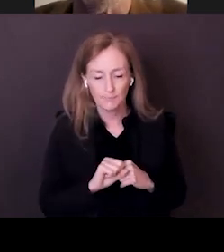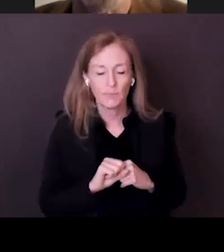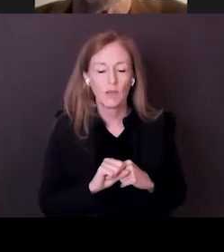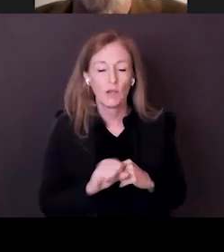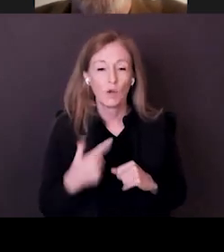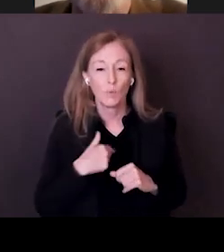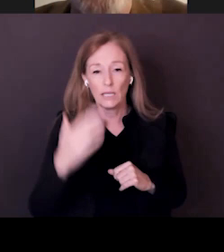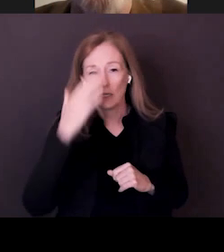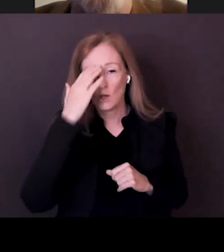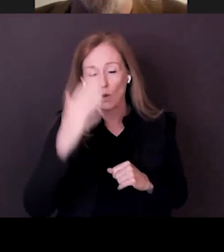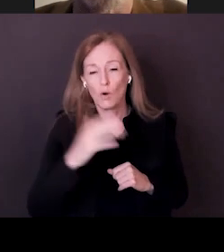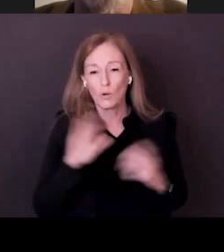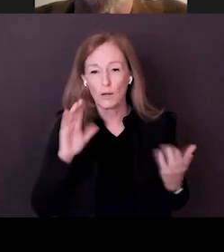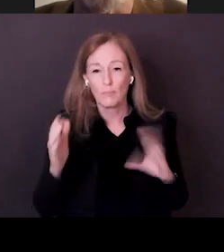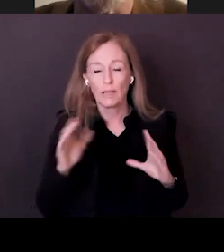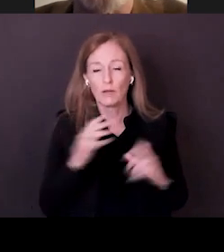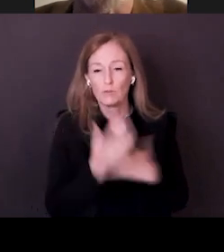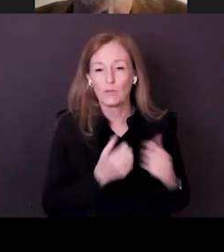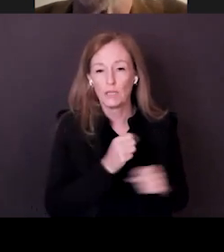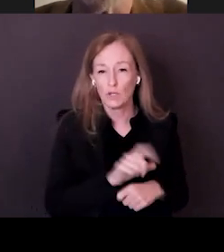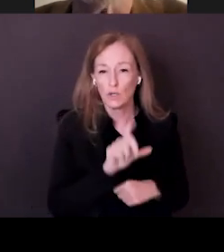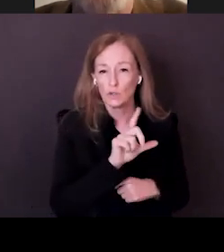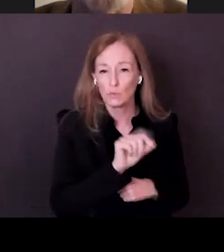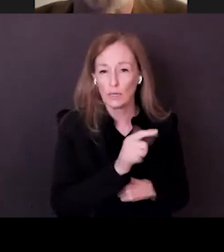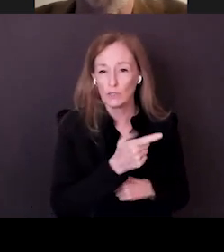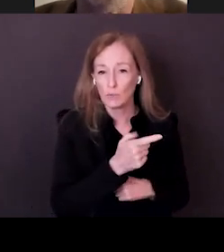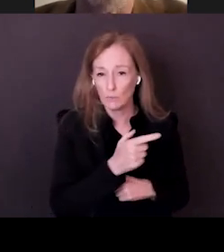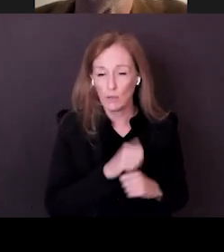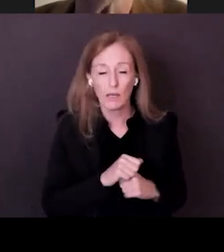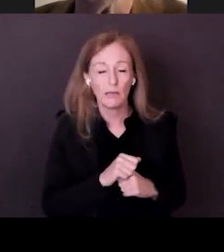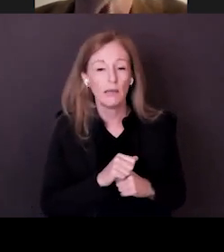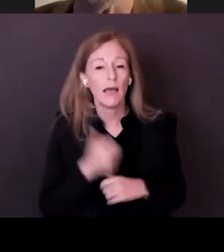COMPARED TO 2021, WE KNOW THAT EVERY SINGLE DAY HUNDREDS